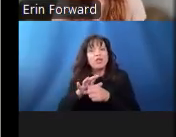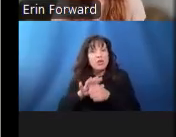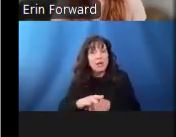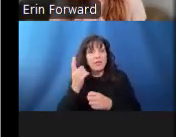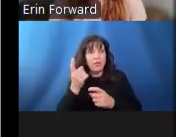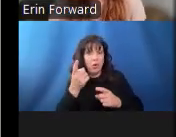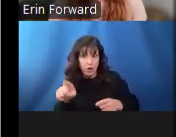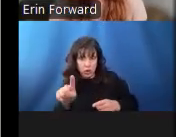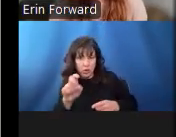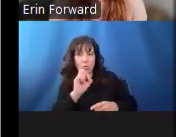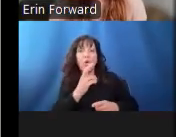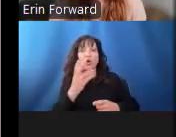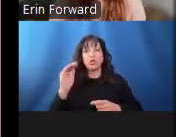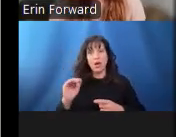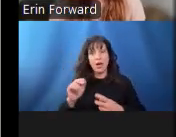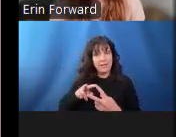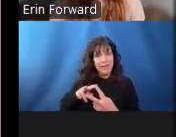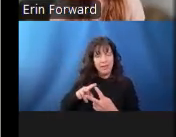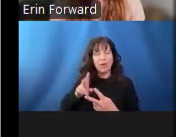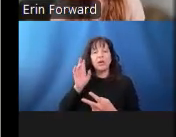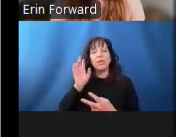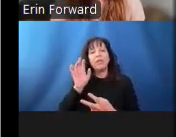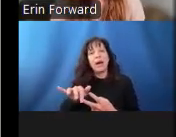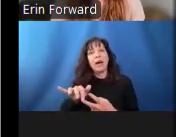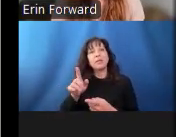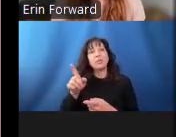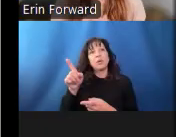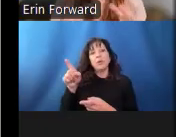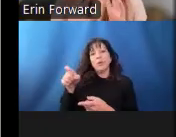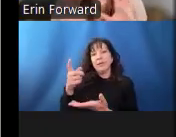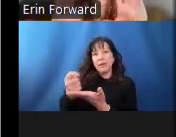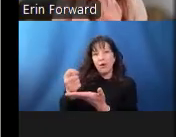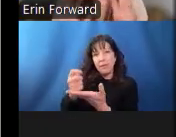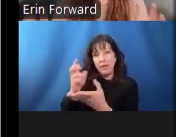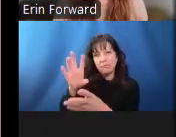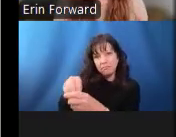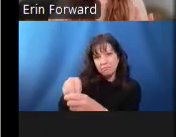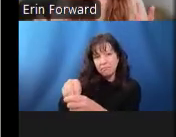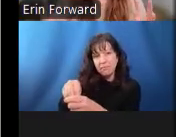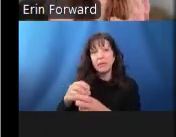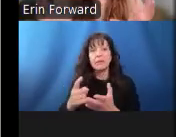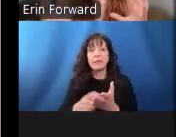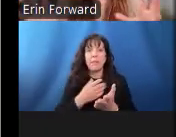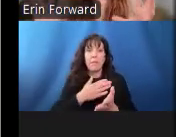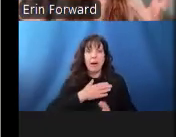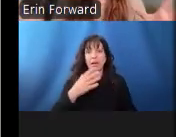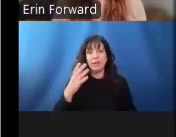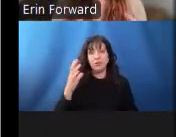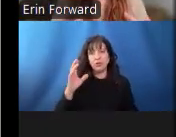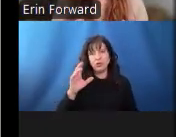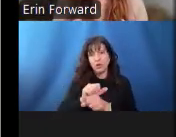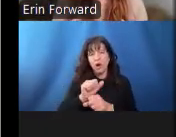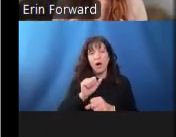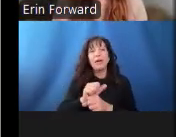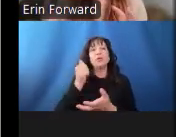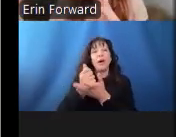child, that's really when we need feeding therapy, because sometimes my job is just to help a family understand their child